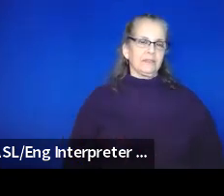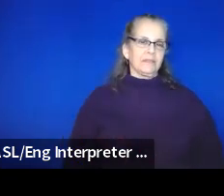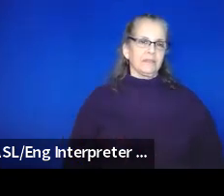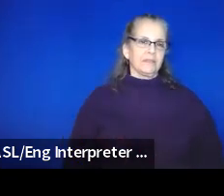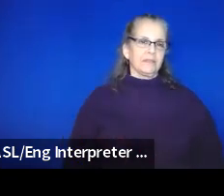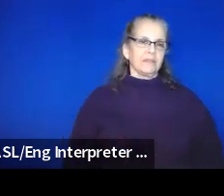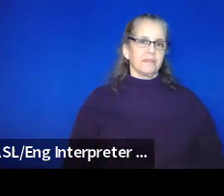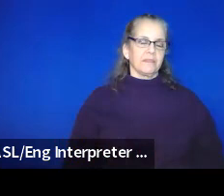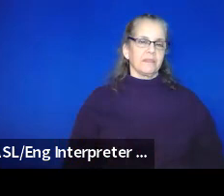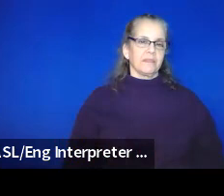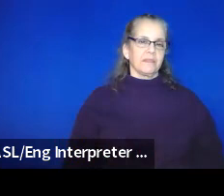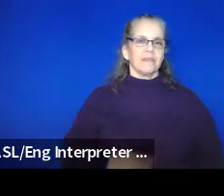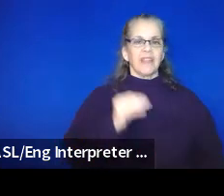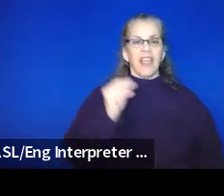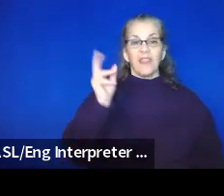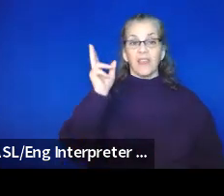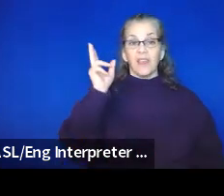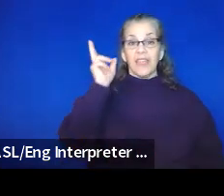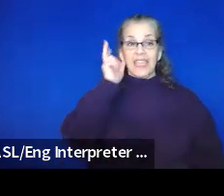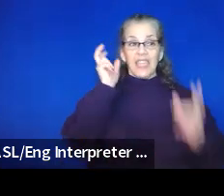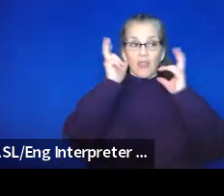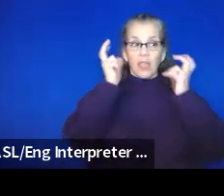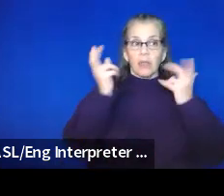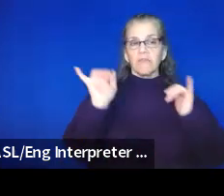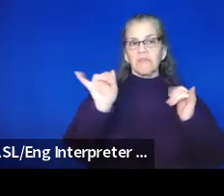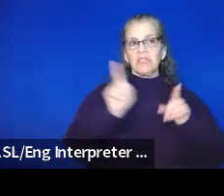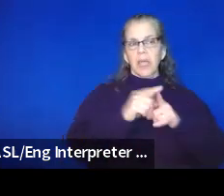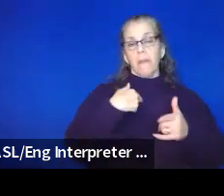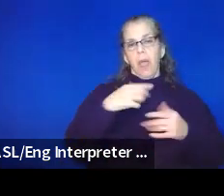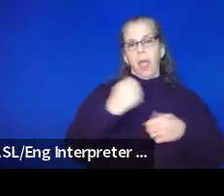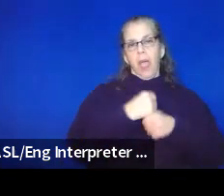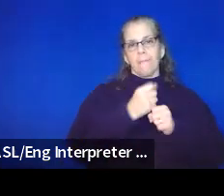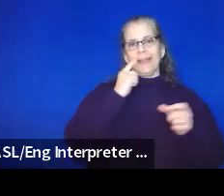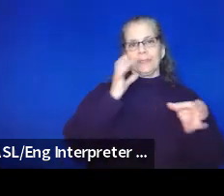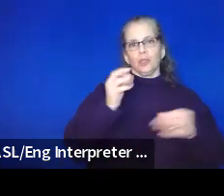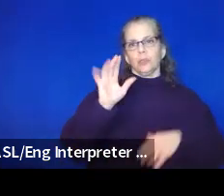And the hearing is about the same. I made my choice 25 years ago, so...